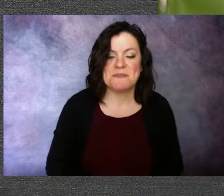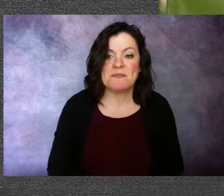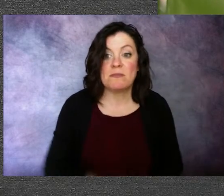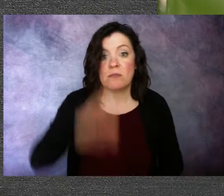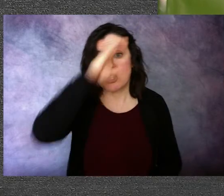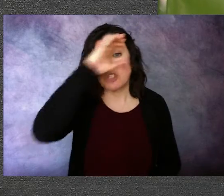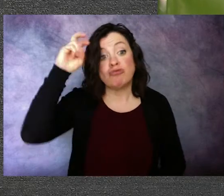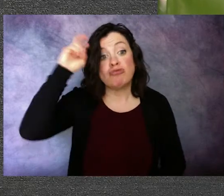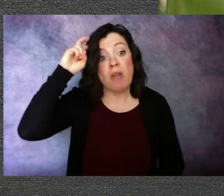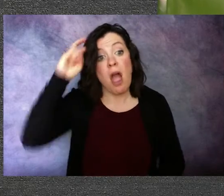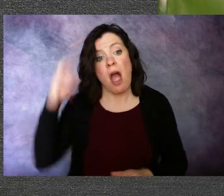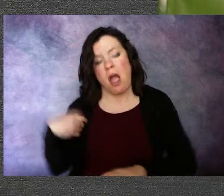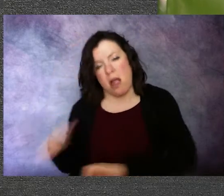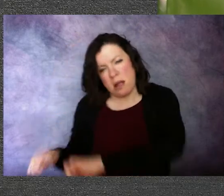"We load them on trucks.